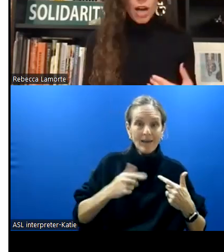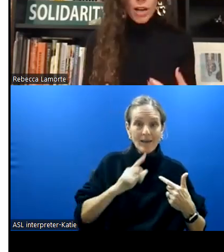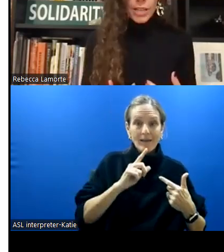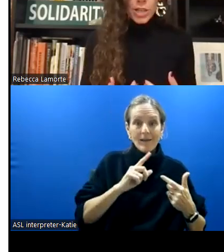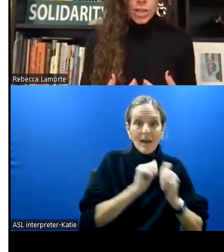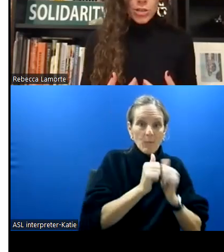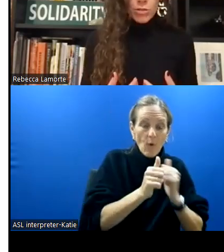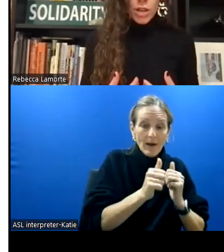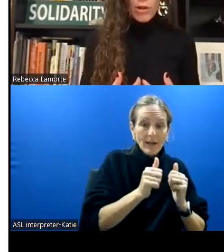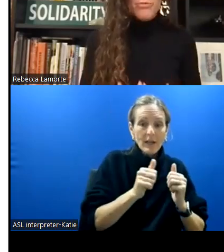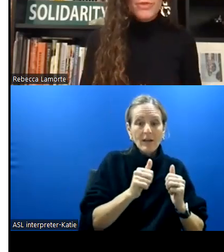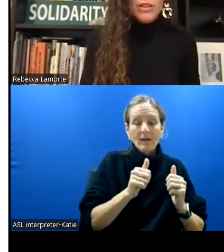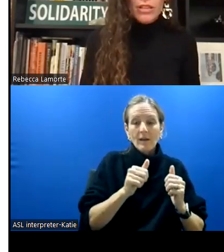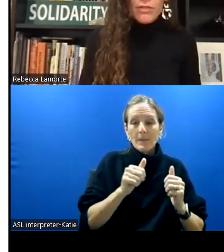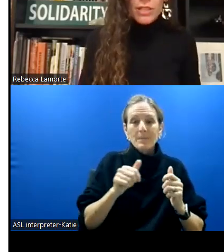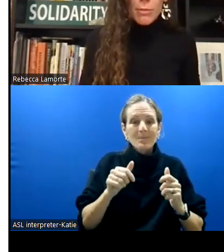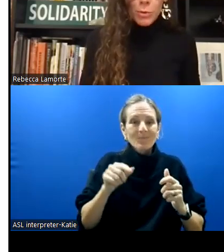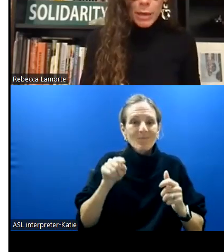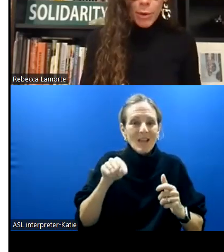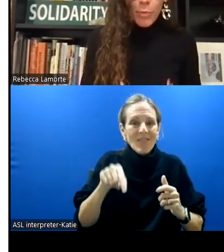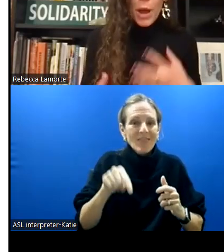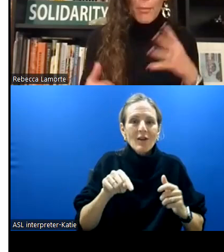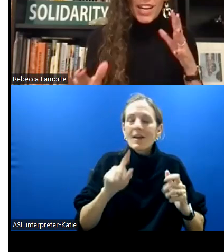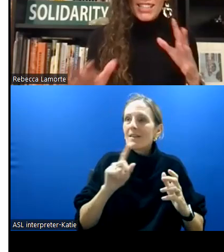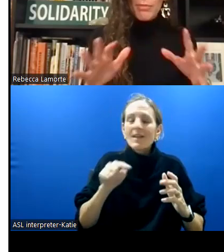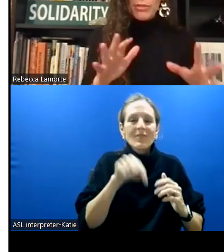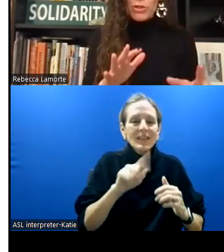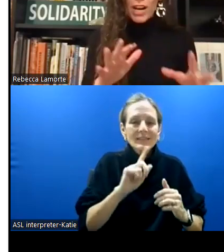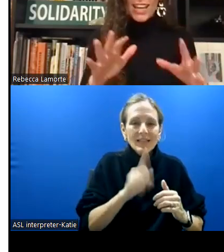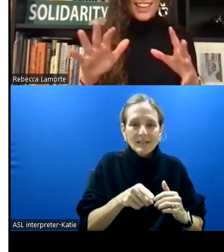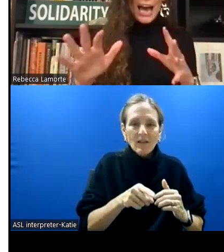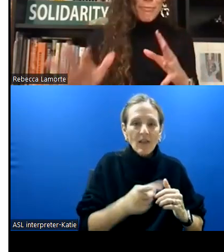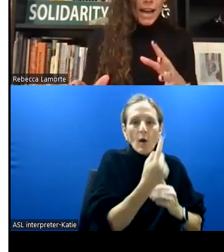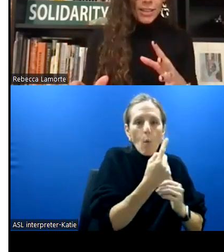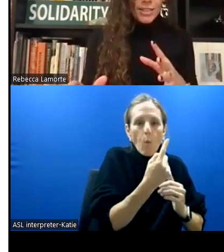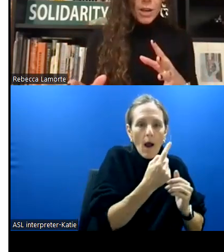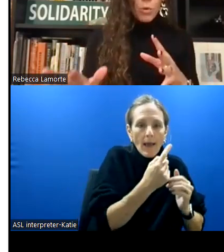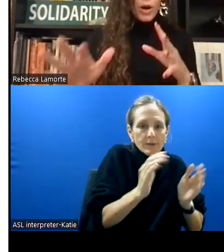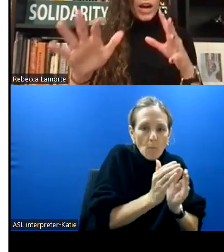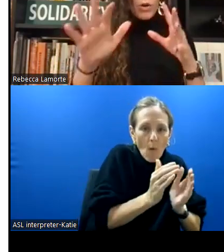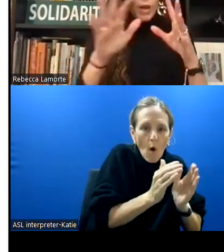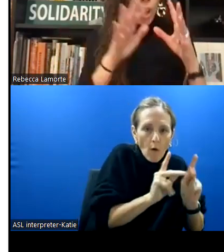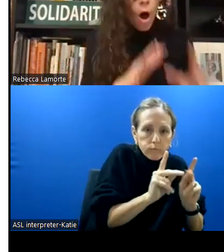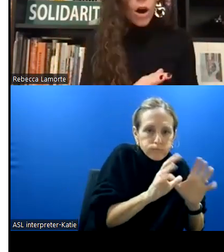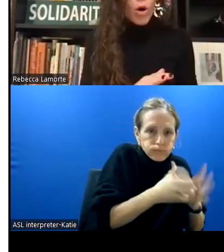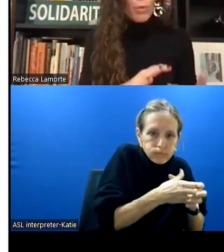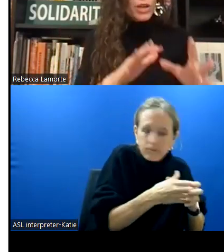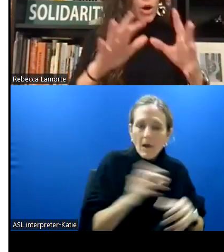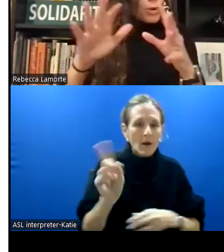We're not niche issues. There are millions of disabled people. But it is about striking that balance where we are open,